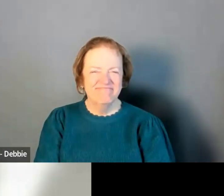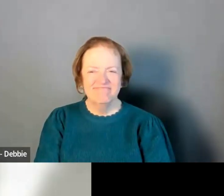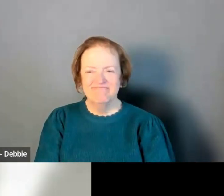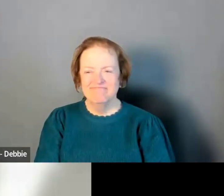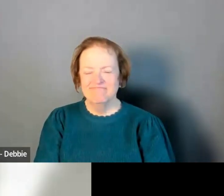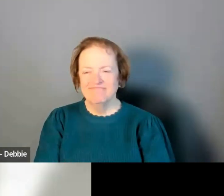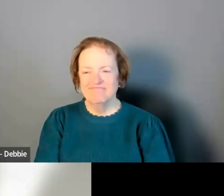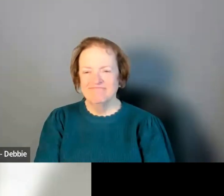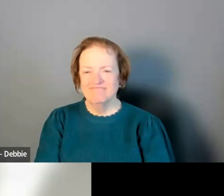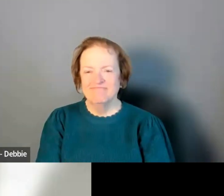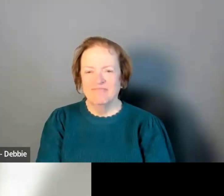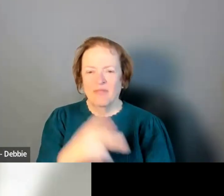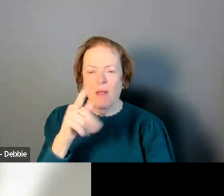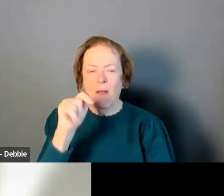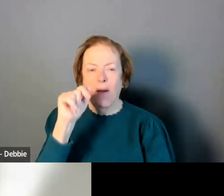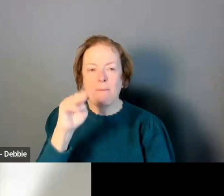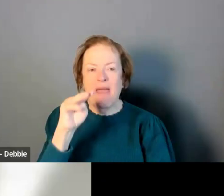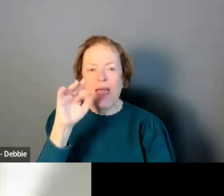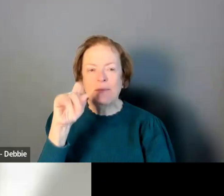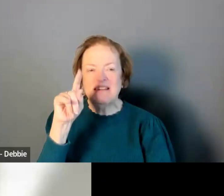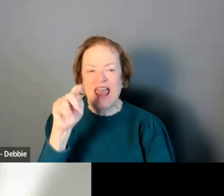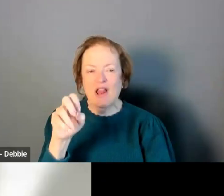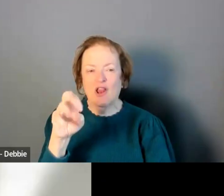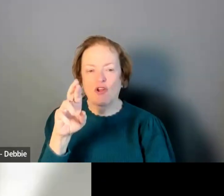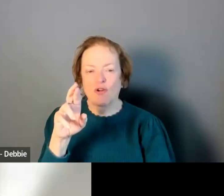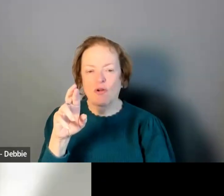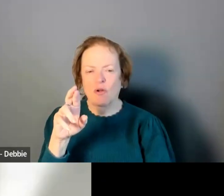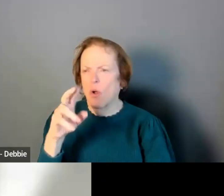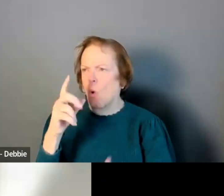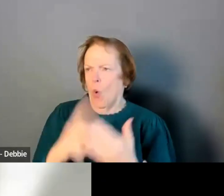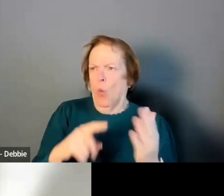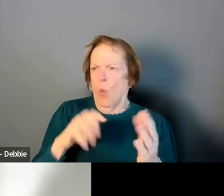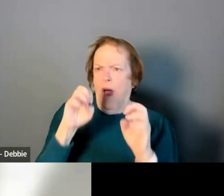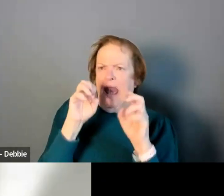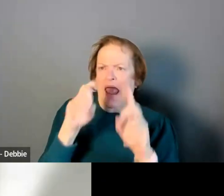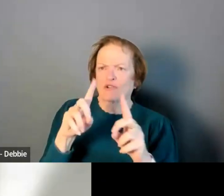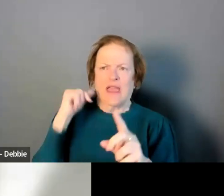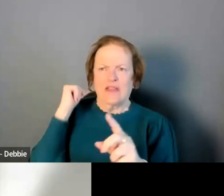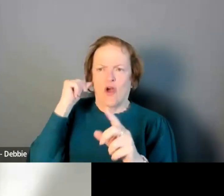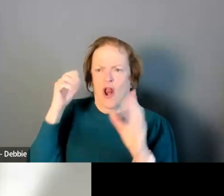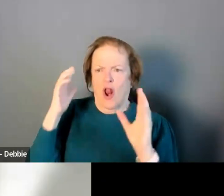Pam Taylor put in the chat, what educational audiologists? Because some of them here are